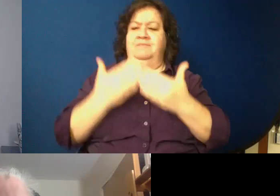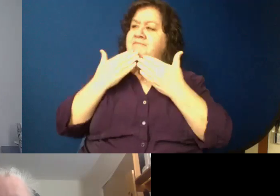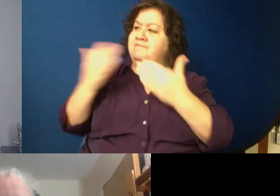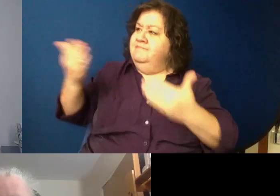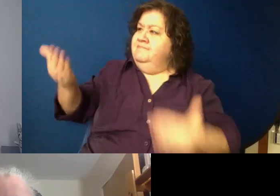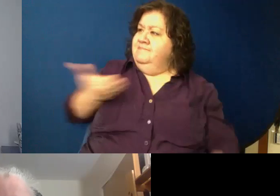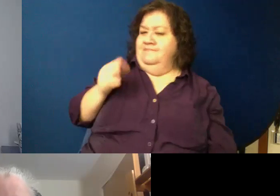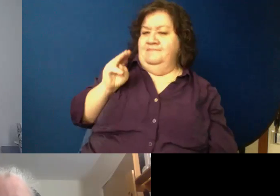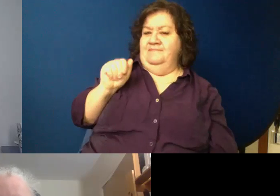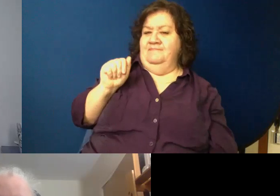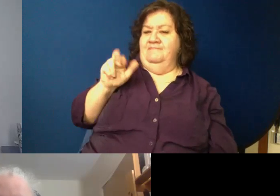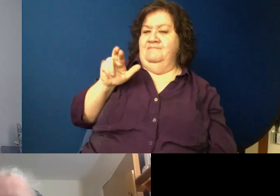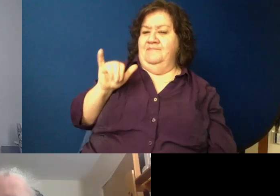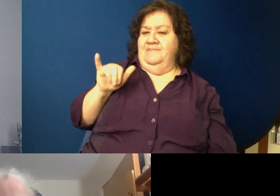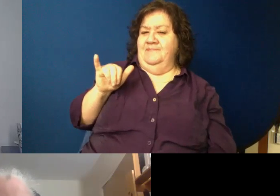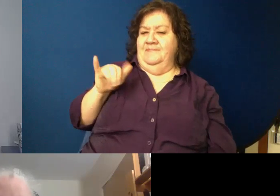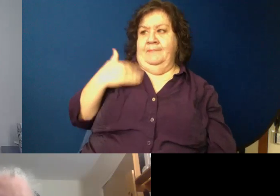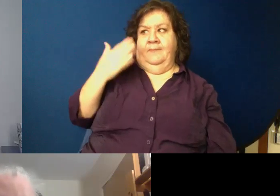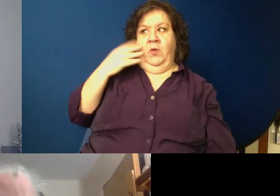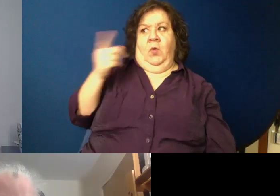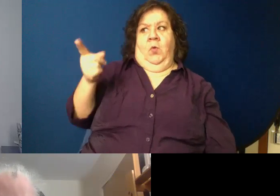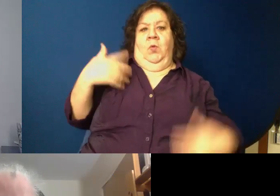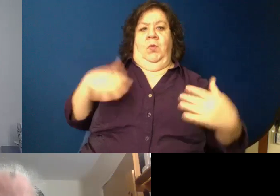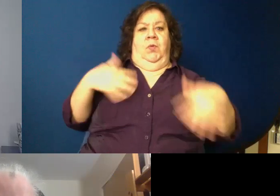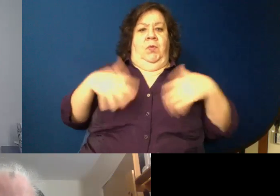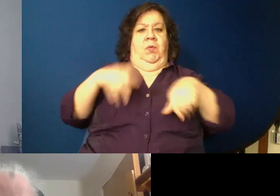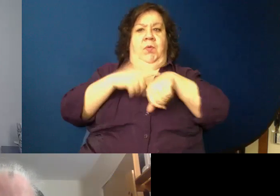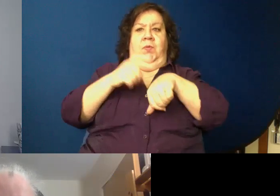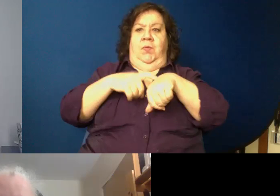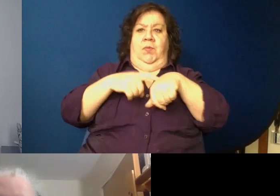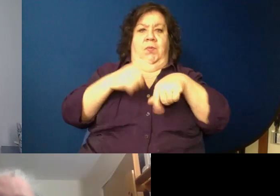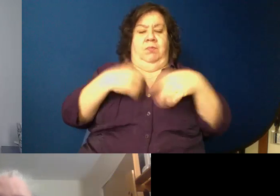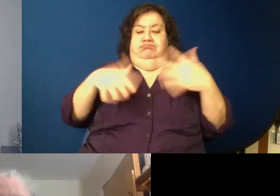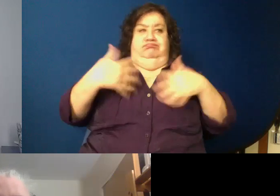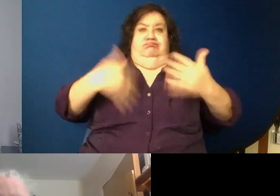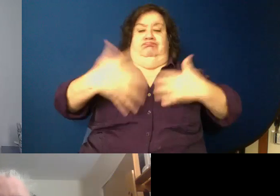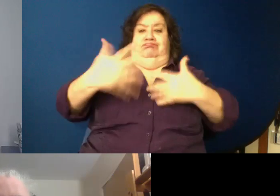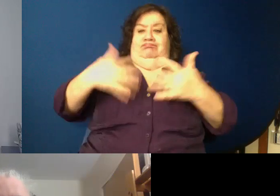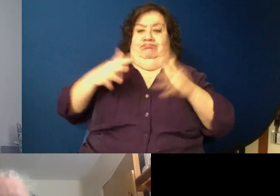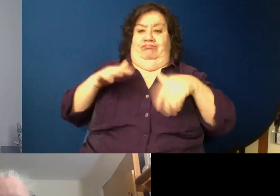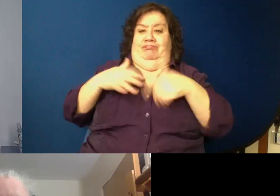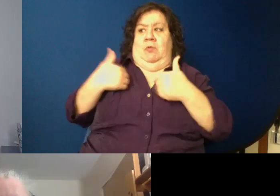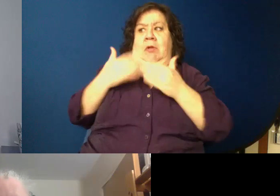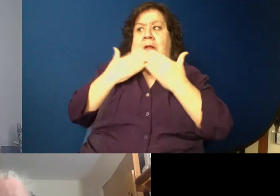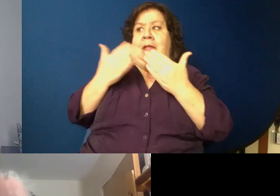thanks time thank you glad to be here okay so mary tell us about uh inclusion